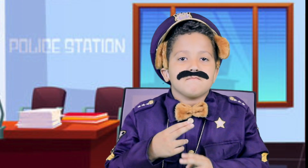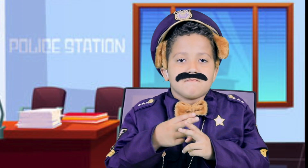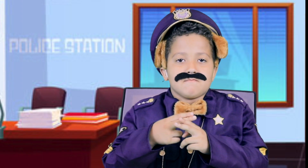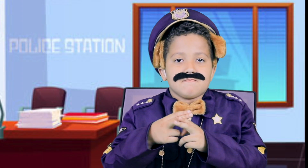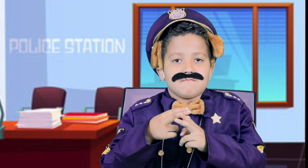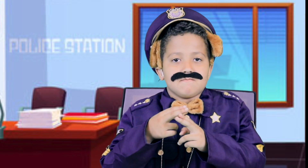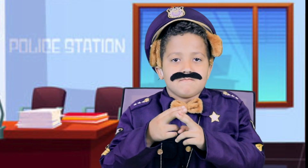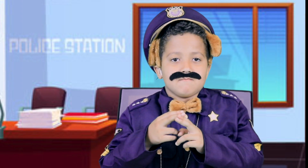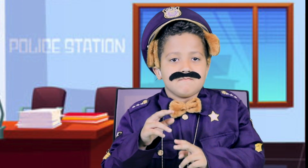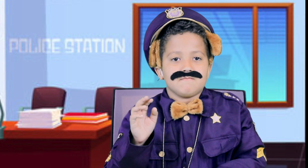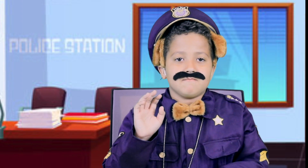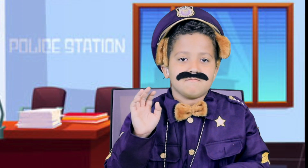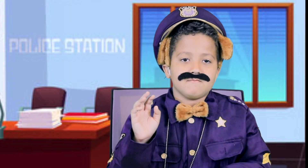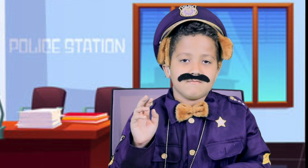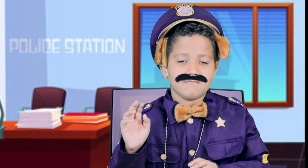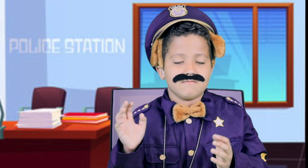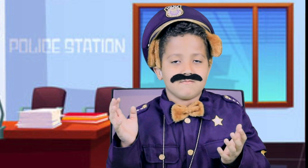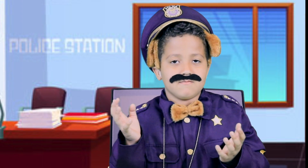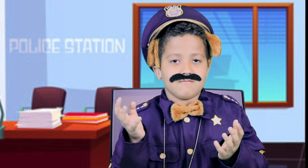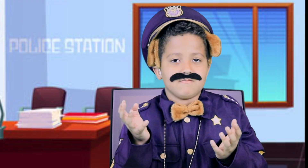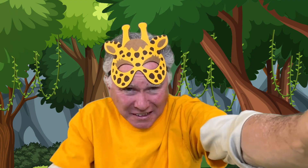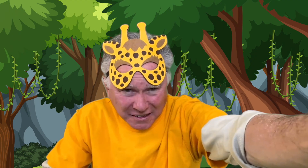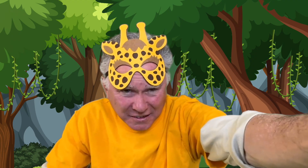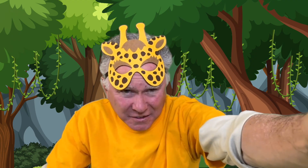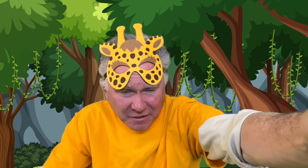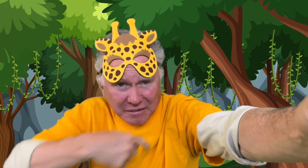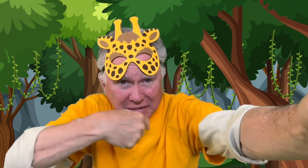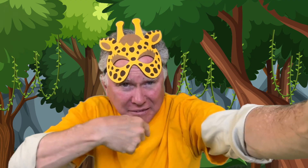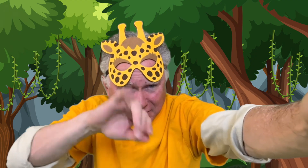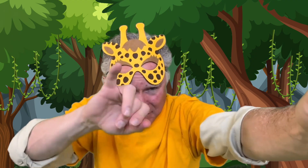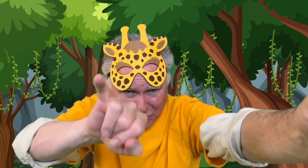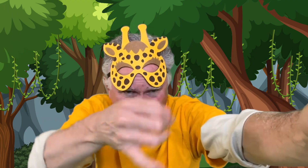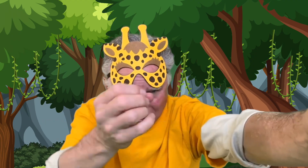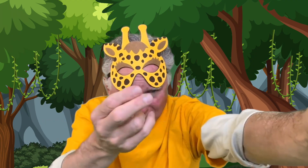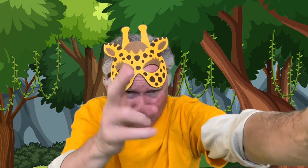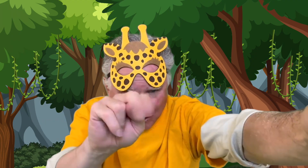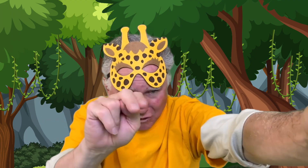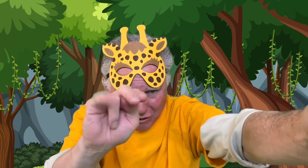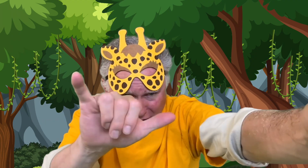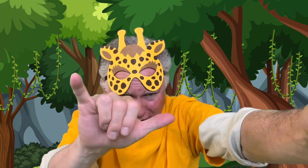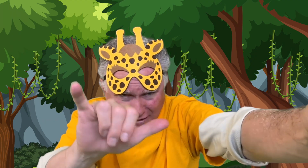What is your name? I'm Johnny.